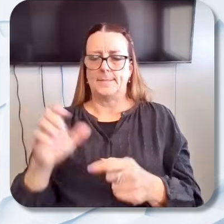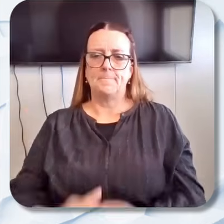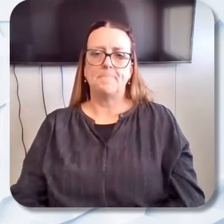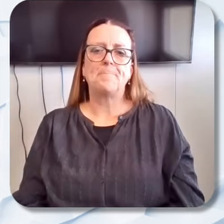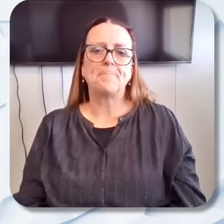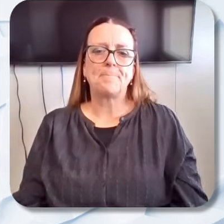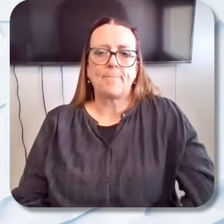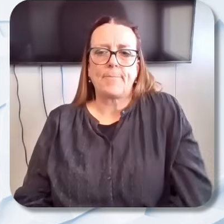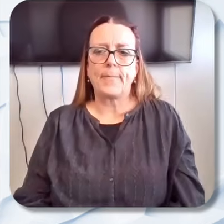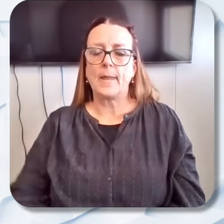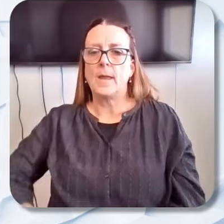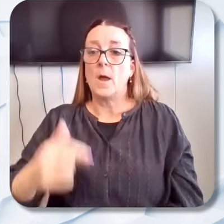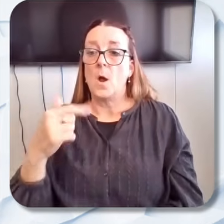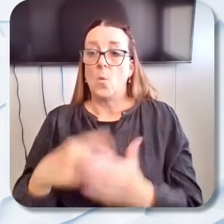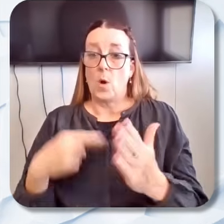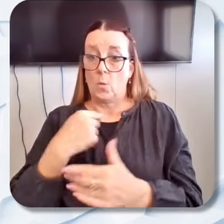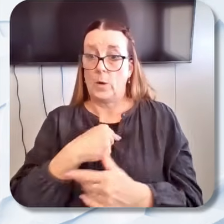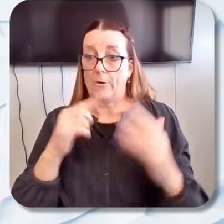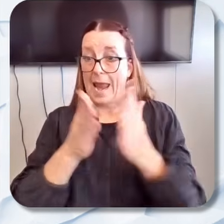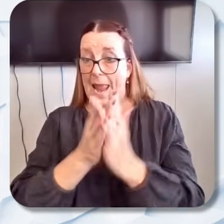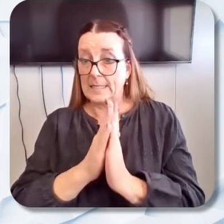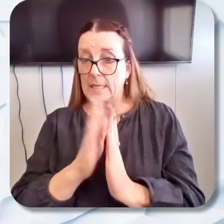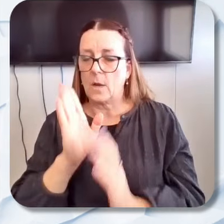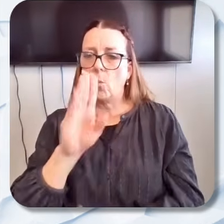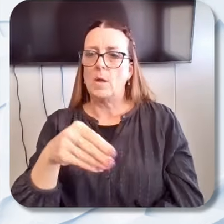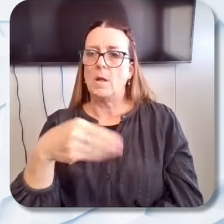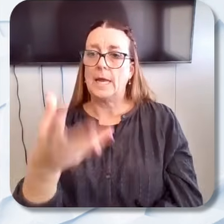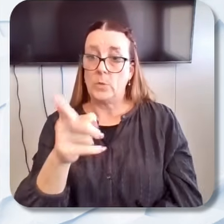So what we're asking you to do is we're going give you a number of students like in this